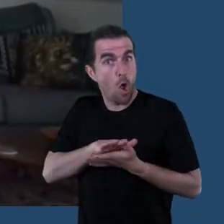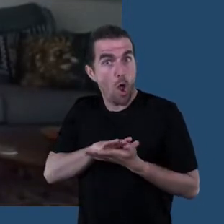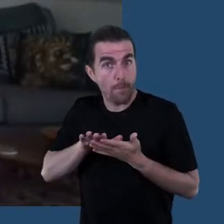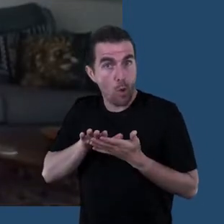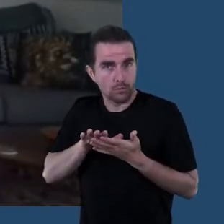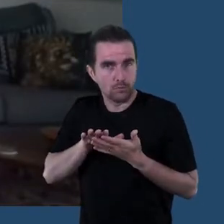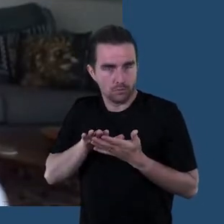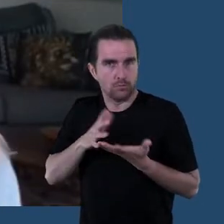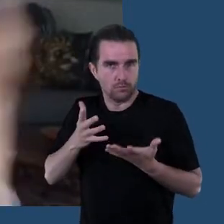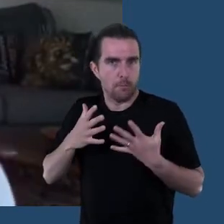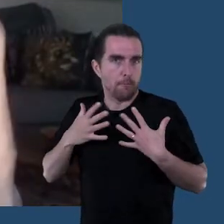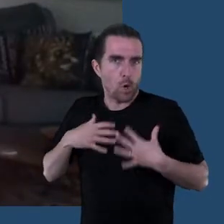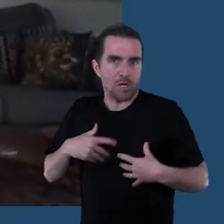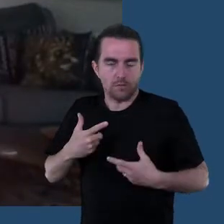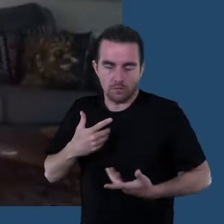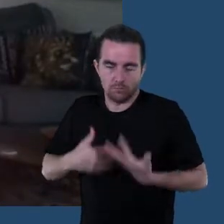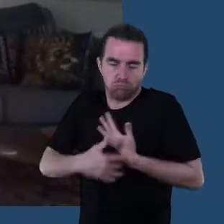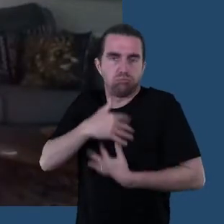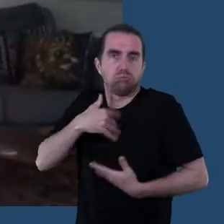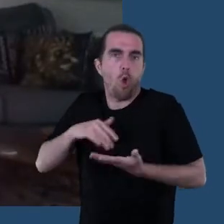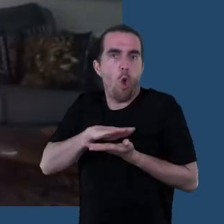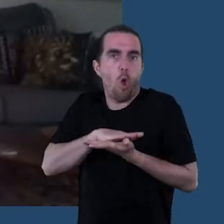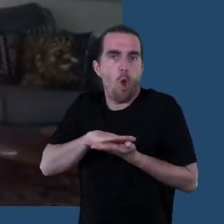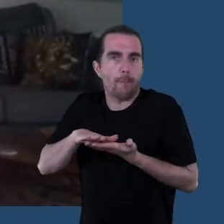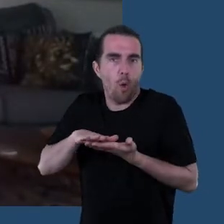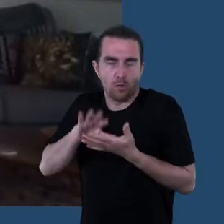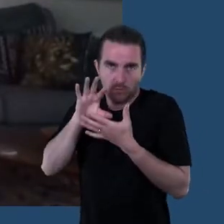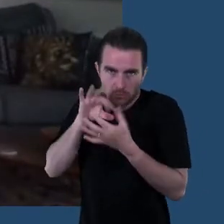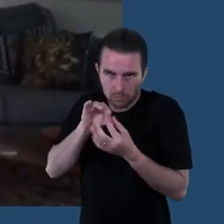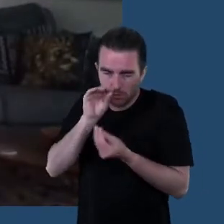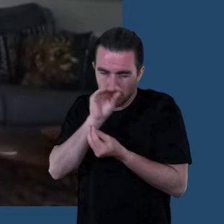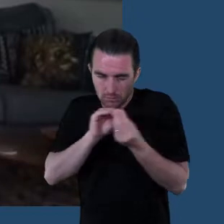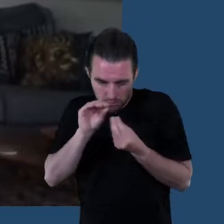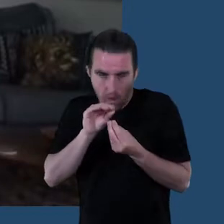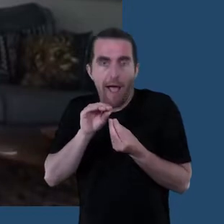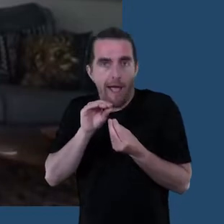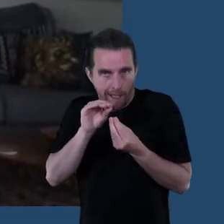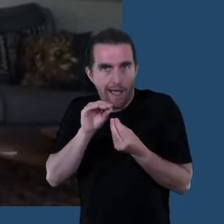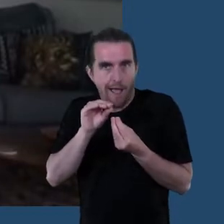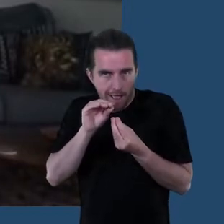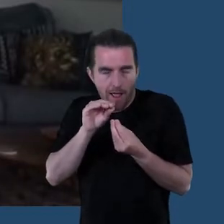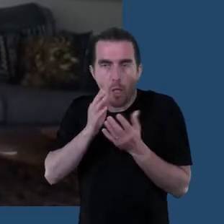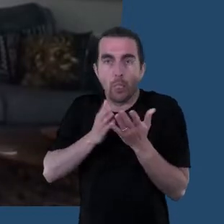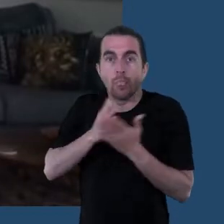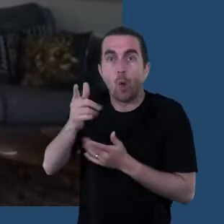all those things that your body is producing, get laid down in your tissues. And we're able to extract from Hope's baleen